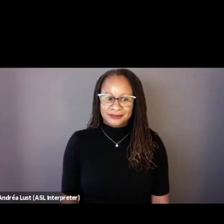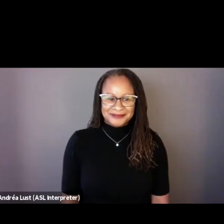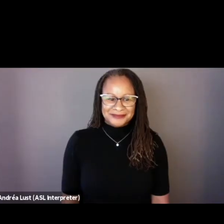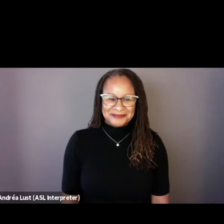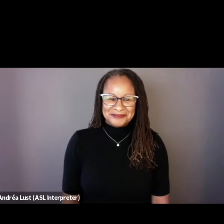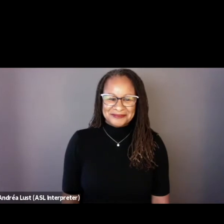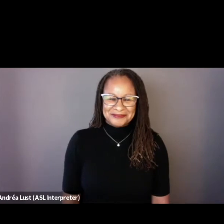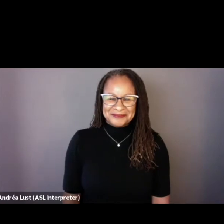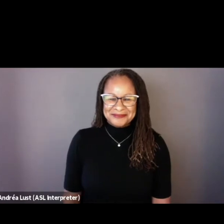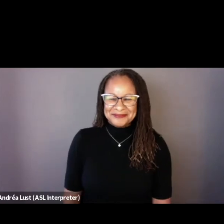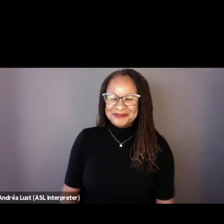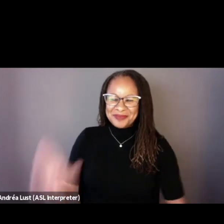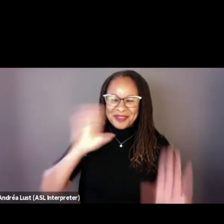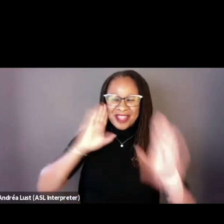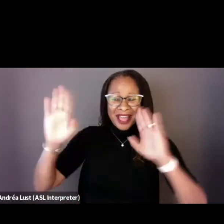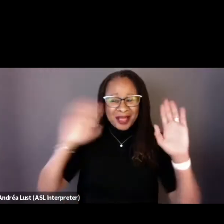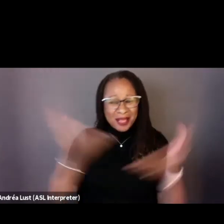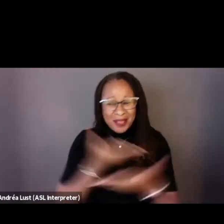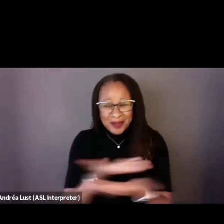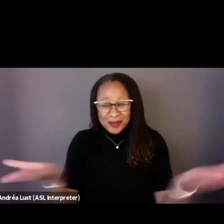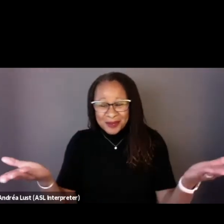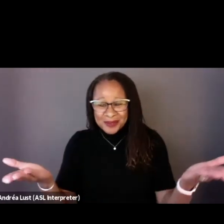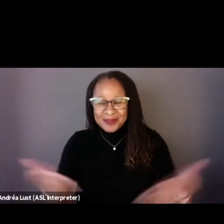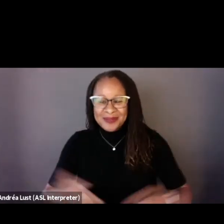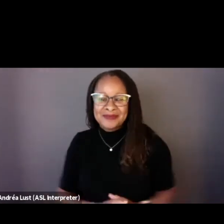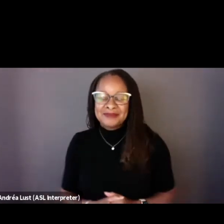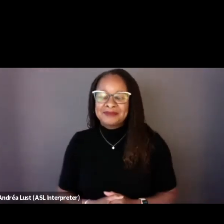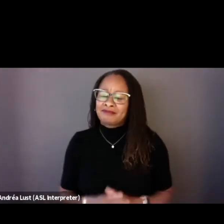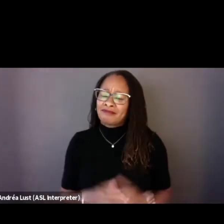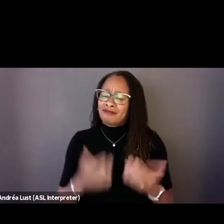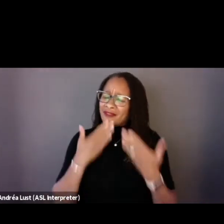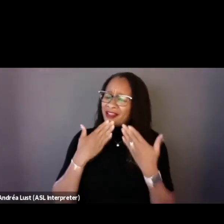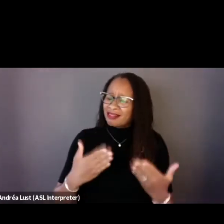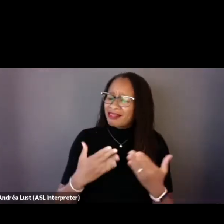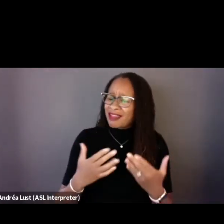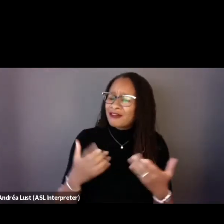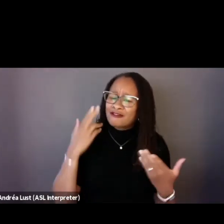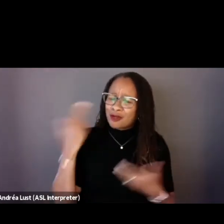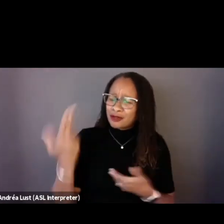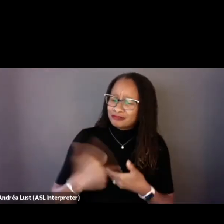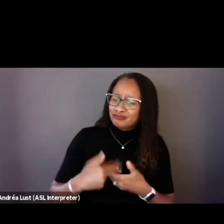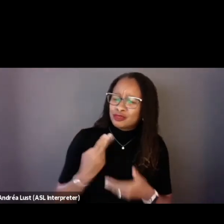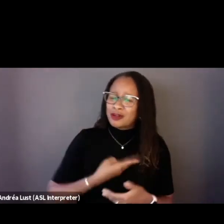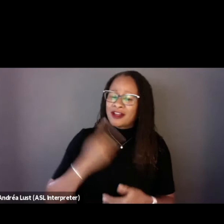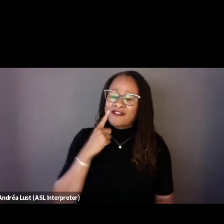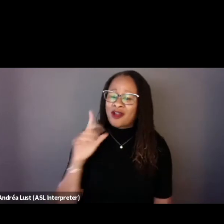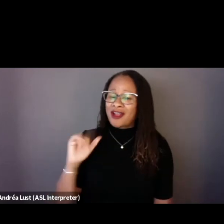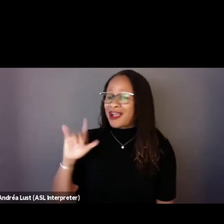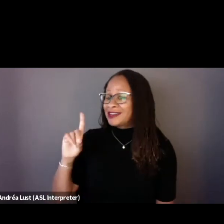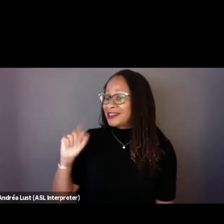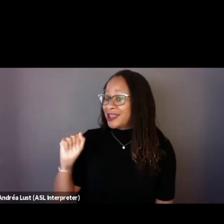Hello, everyone. Thank you so much for being here for our IDA Awards Spotlight series.